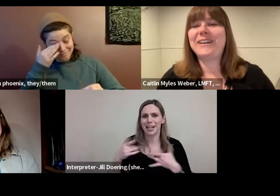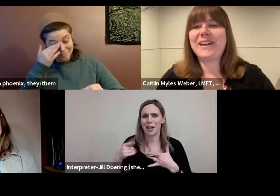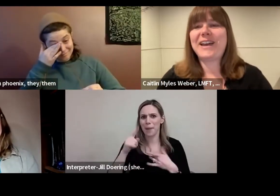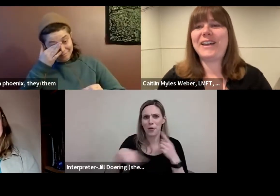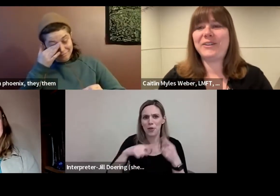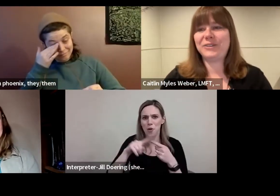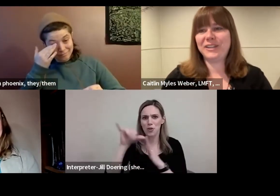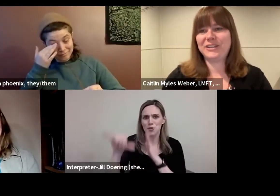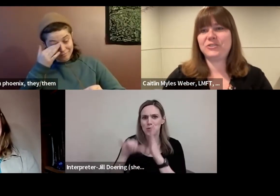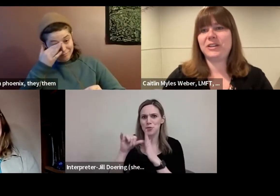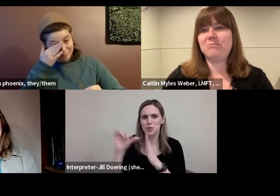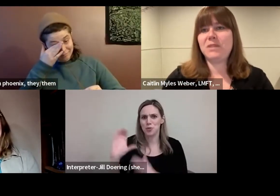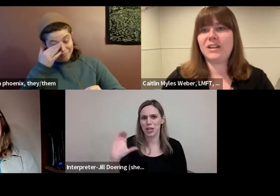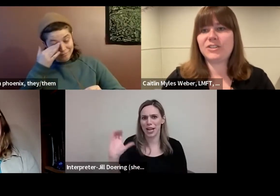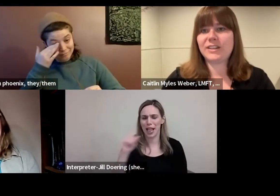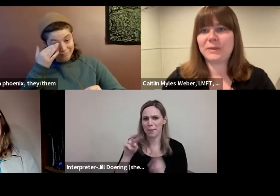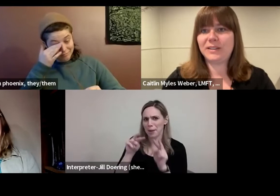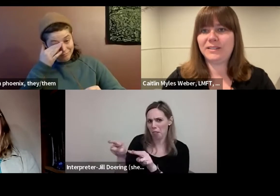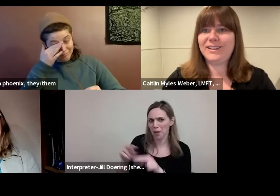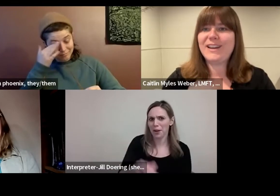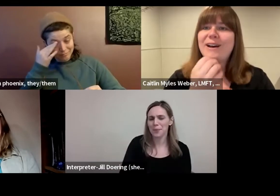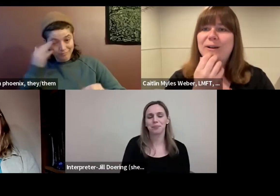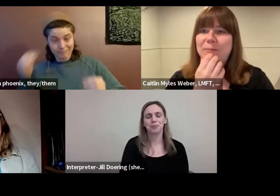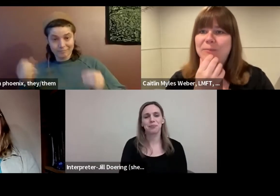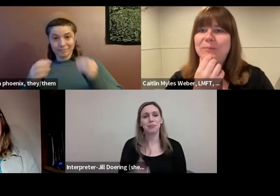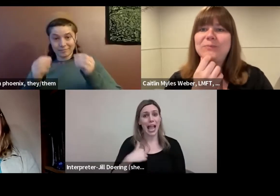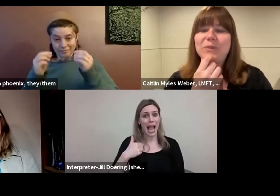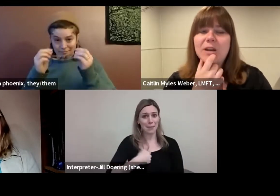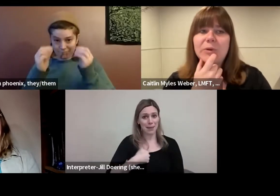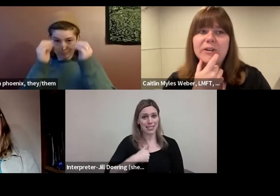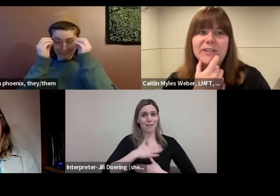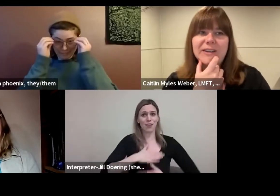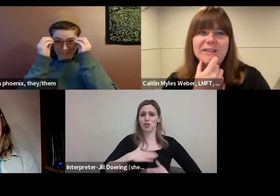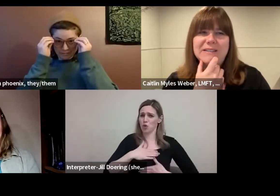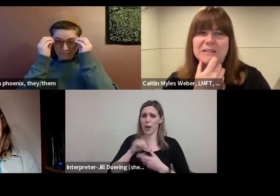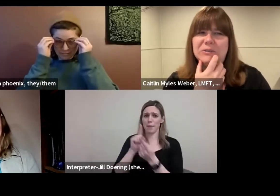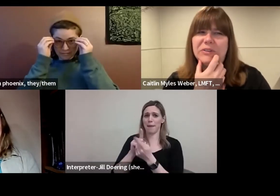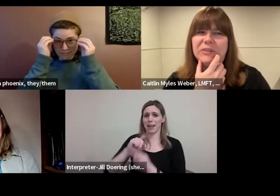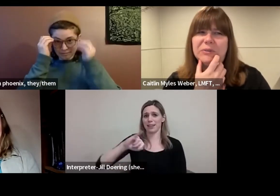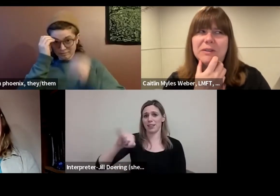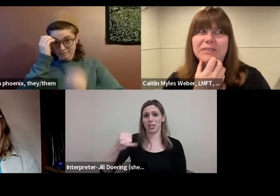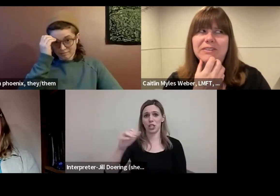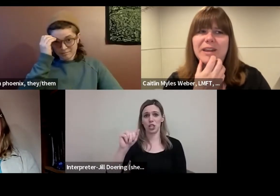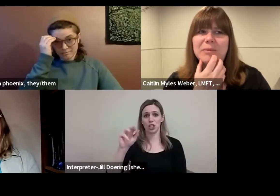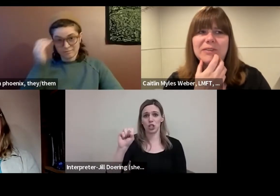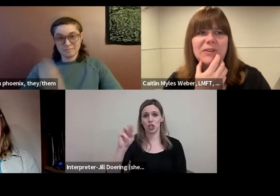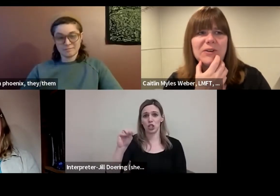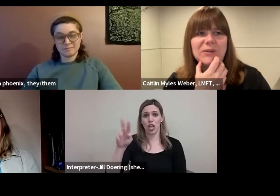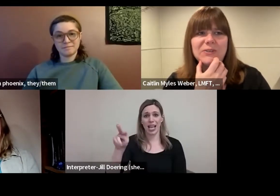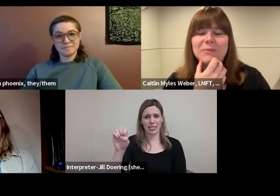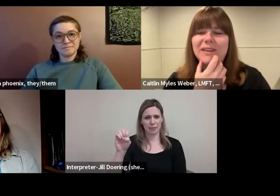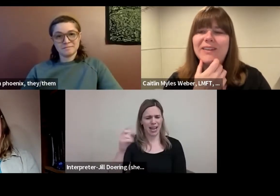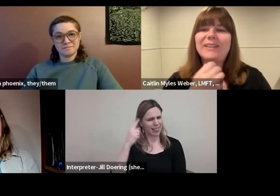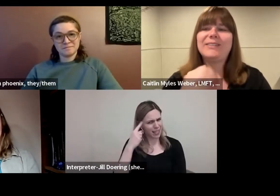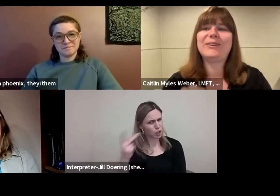I really enjoyed meeting Jasmine. We networked like, I don't know, six months, nine months ago or something like that.